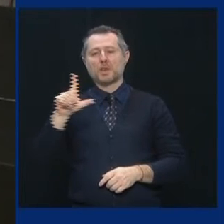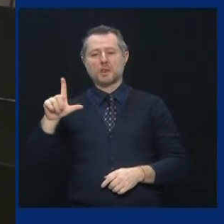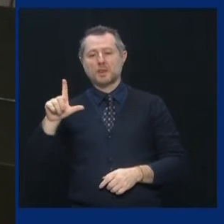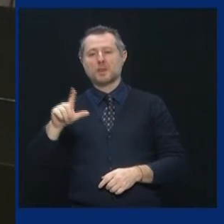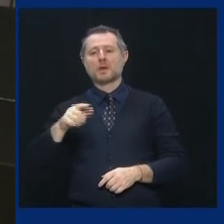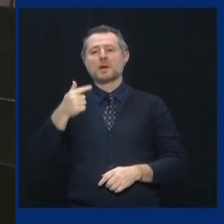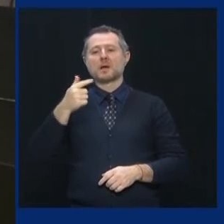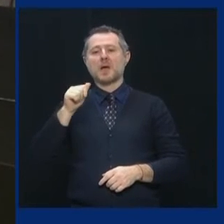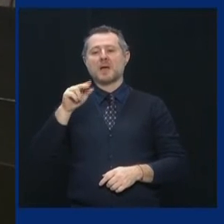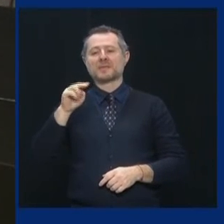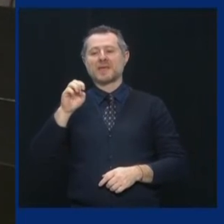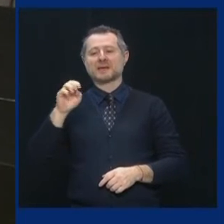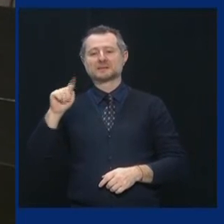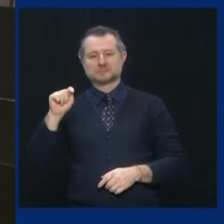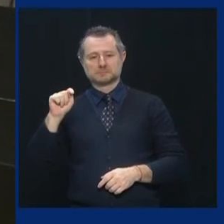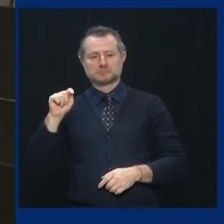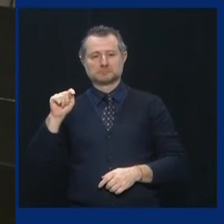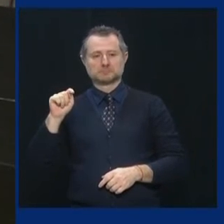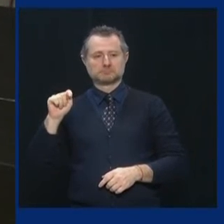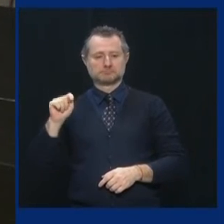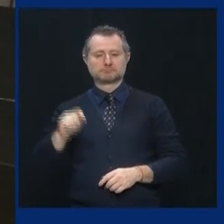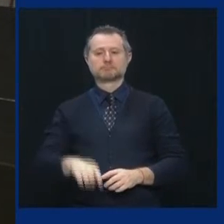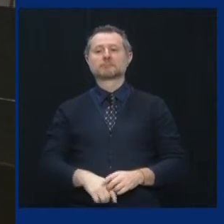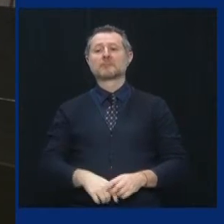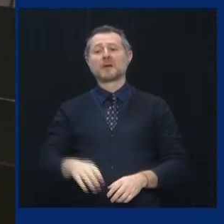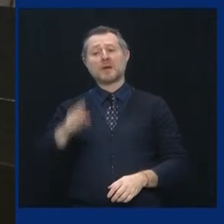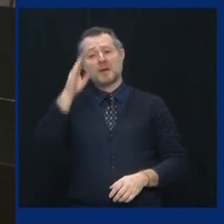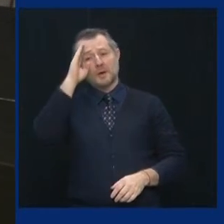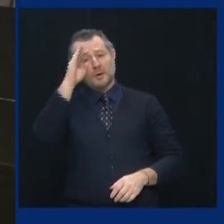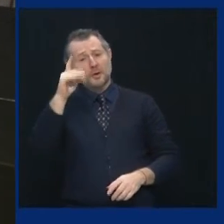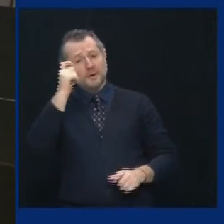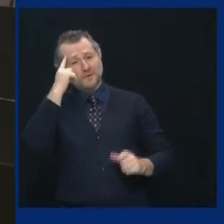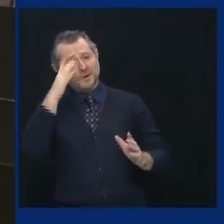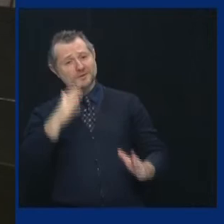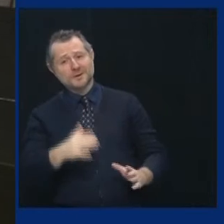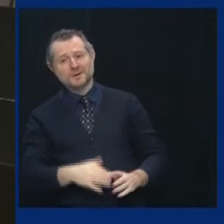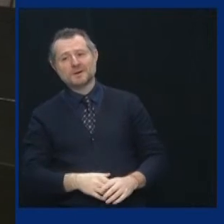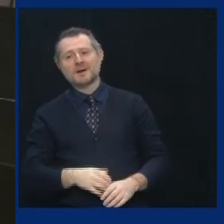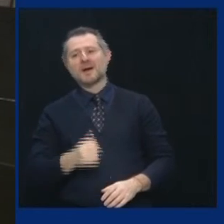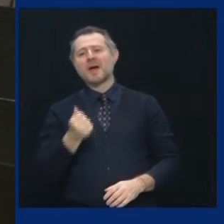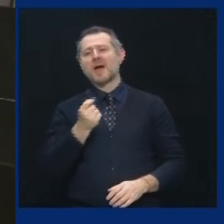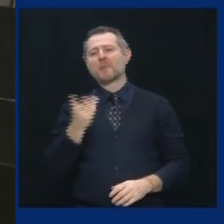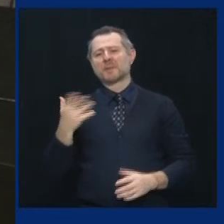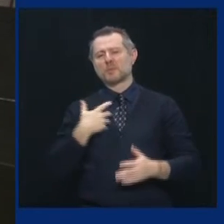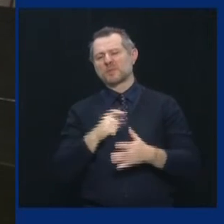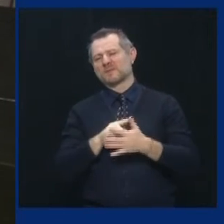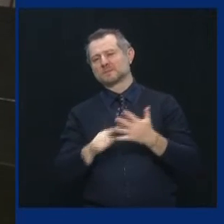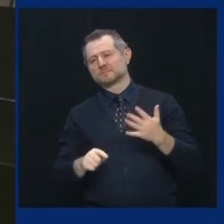GOVERNOR, YOUR FIRST QUESTION COMES FROM JOHN CAMPBELL FROM GANETTE.